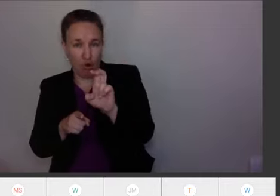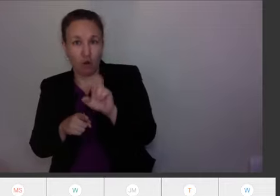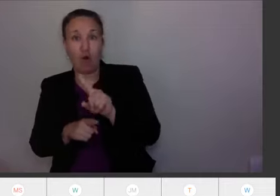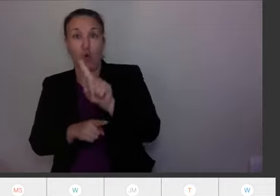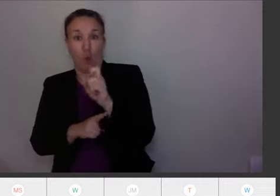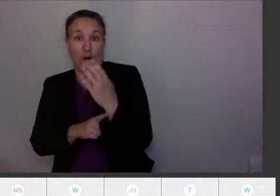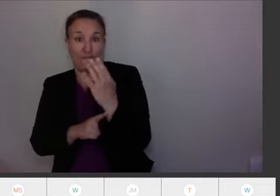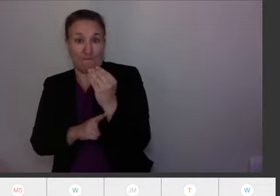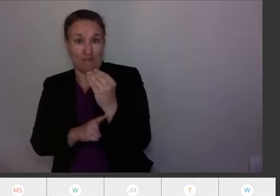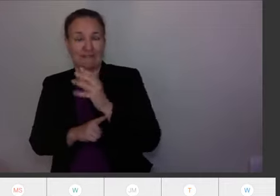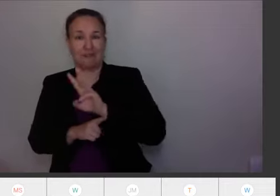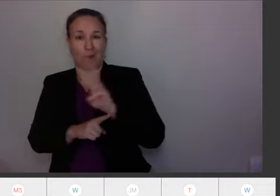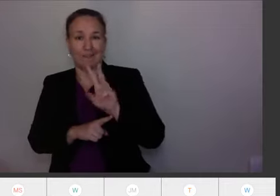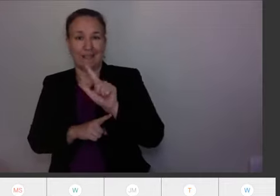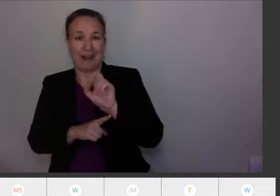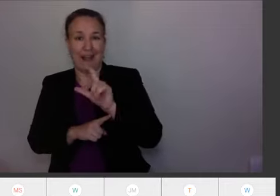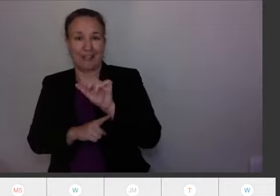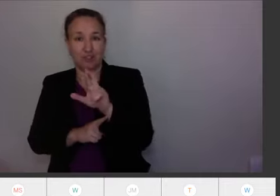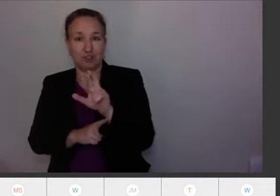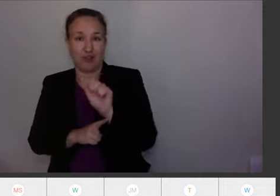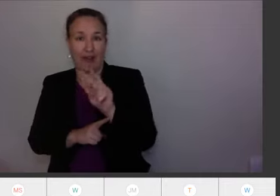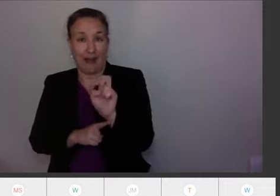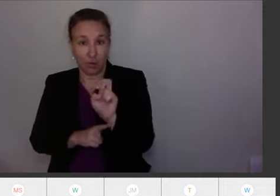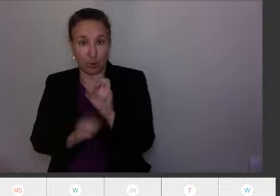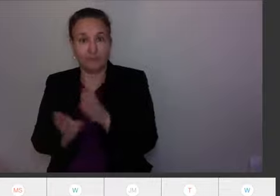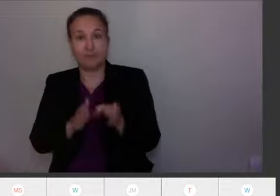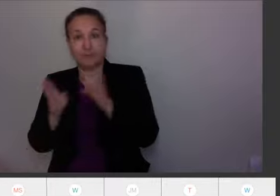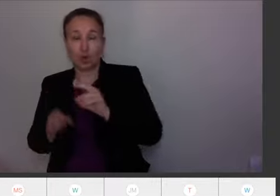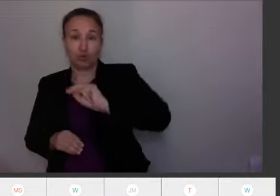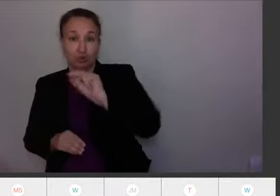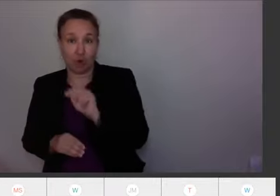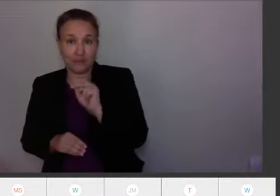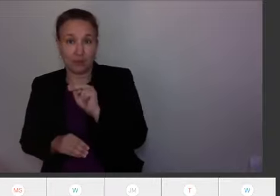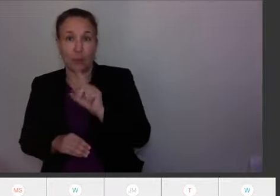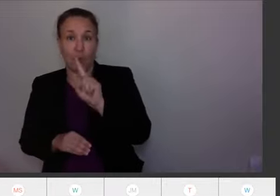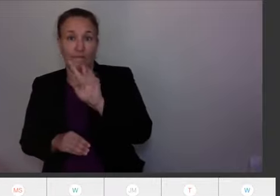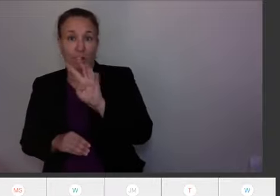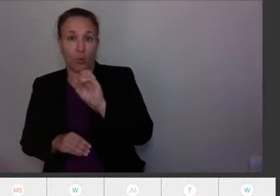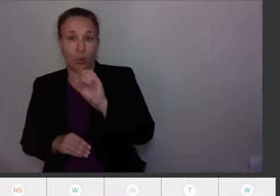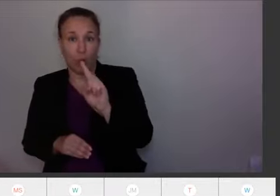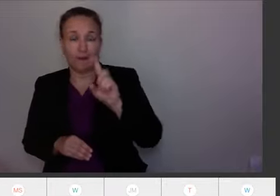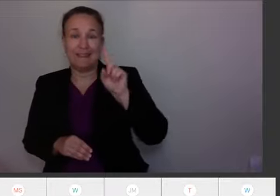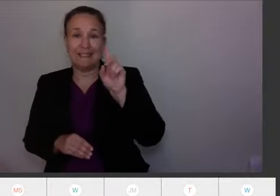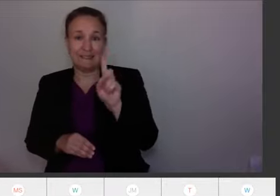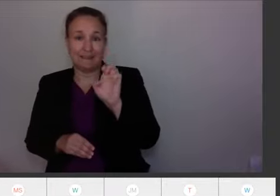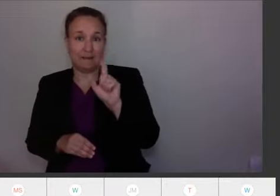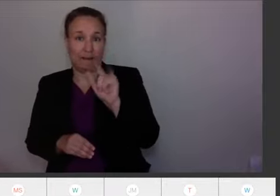lancaster avenue and in norristown at 1401 dekalb street at our